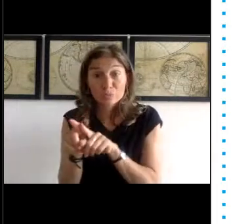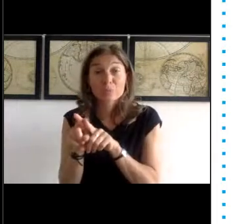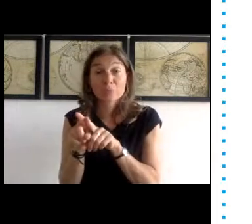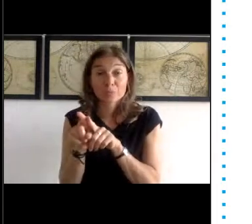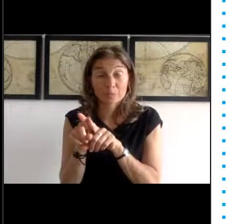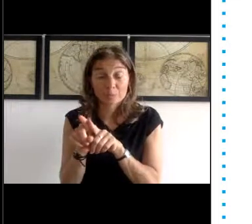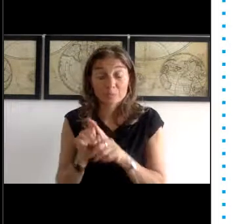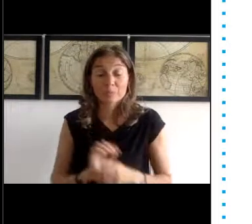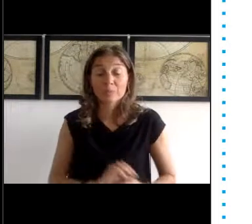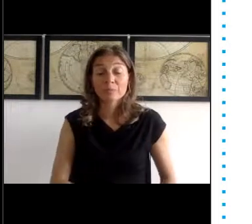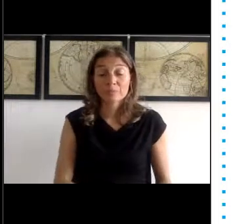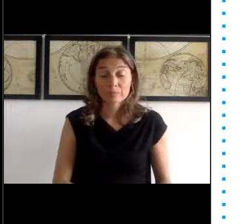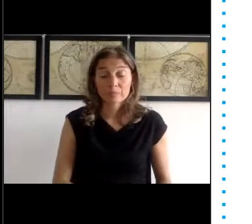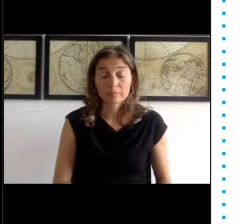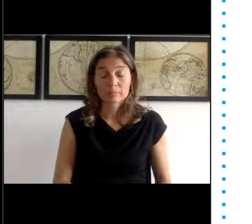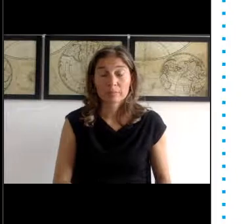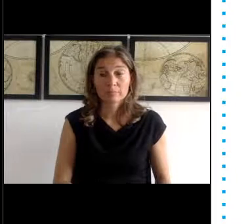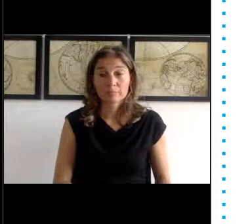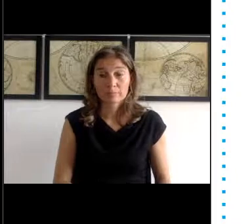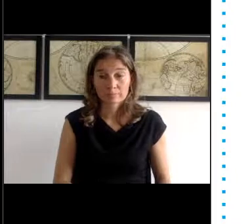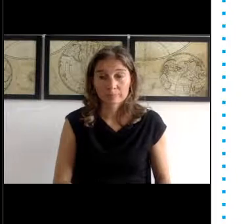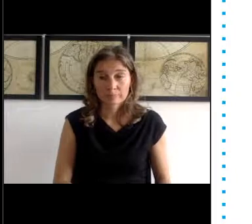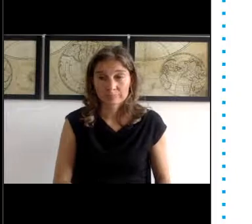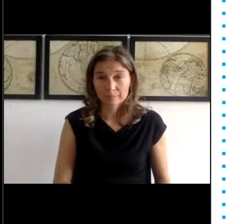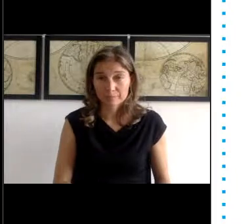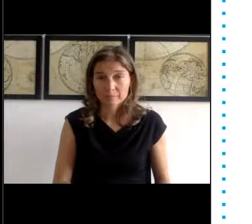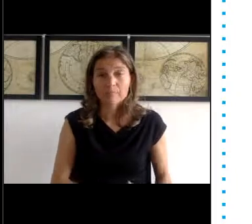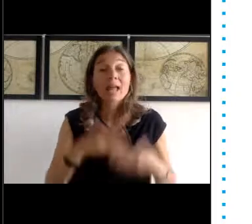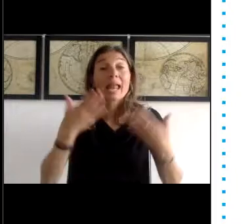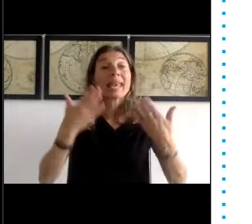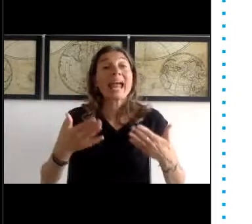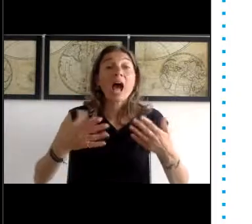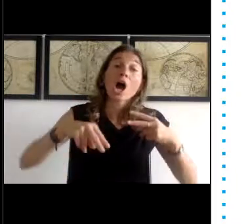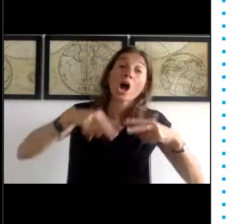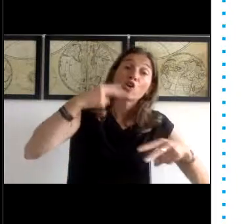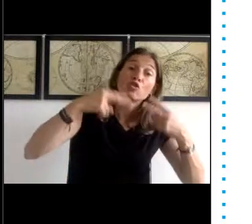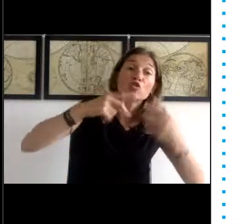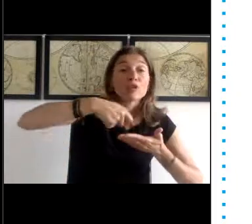She was also very important at my stay in Finland